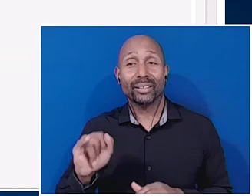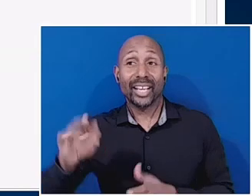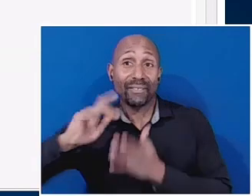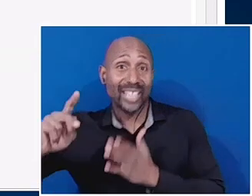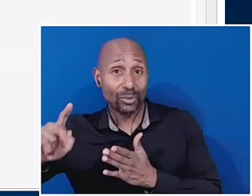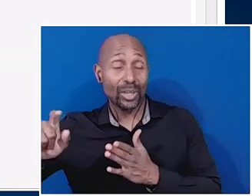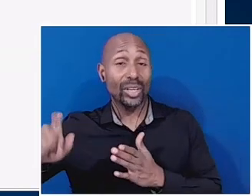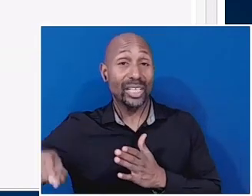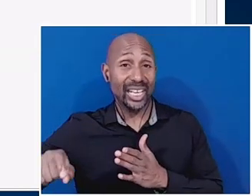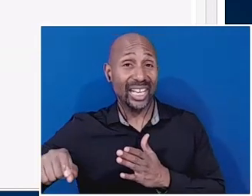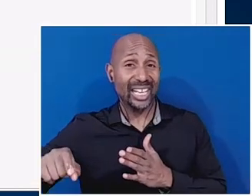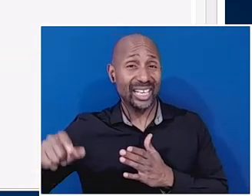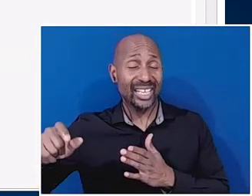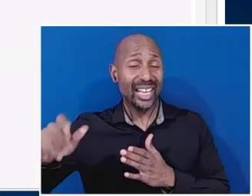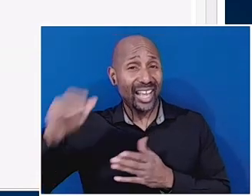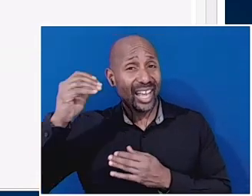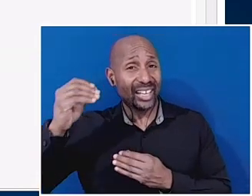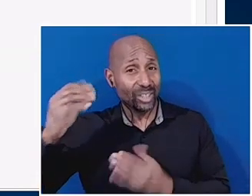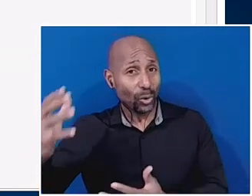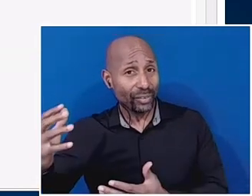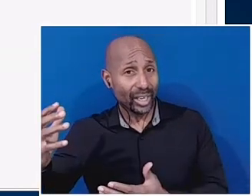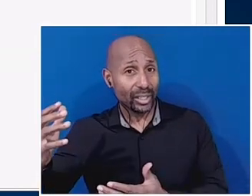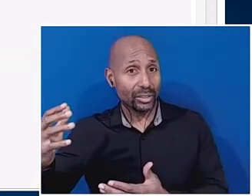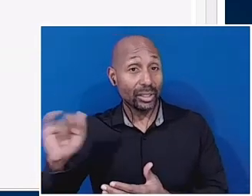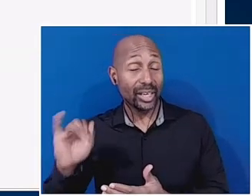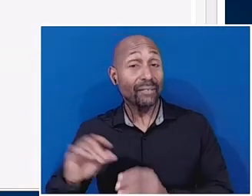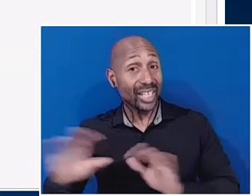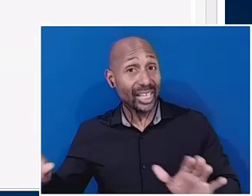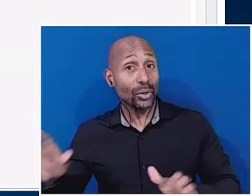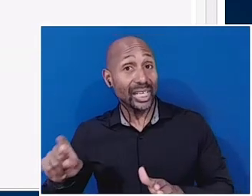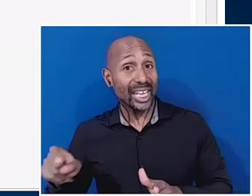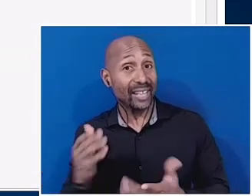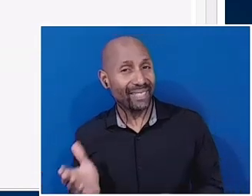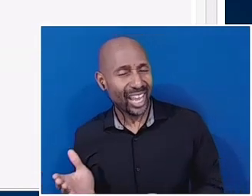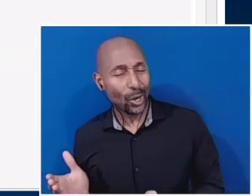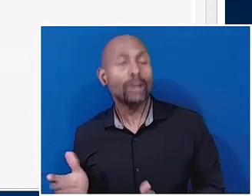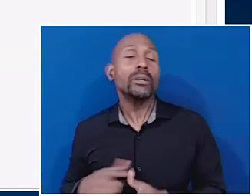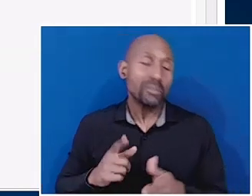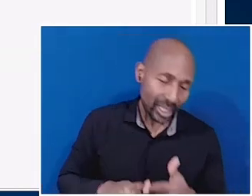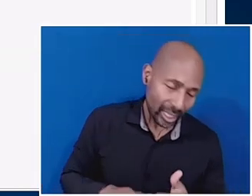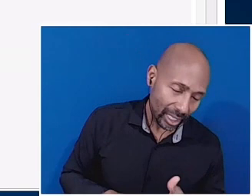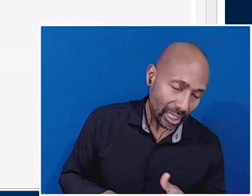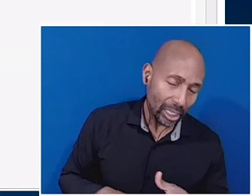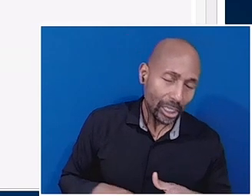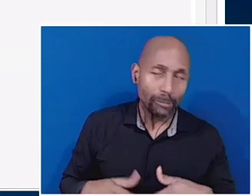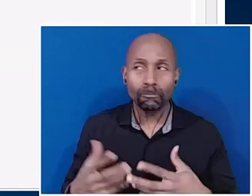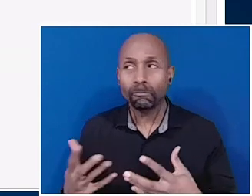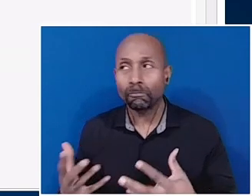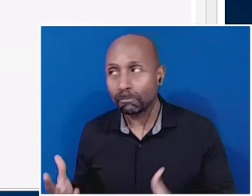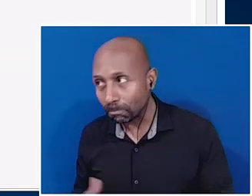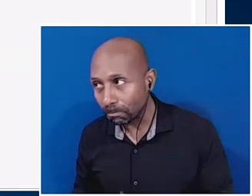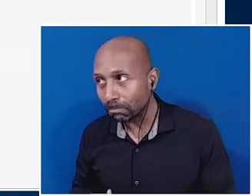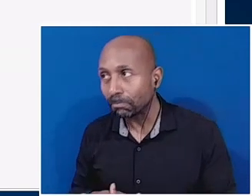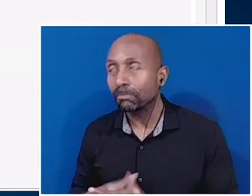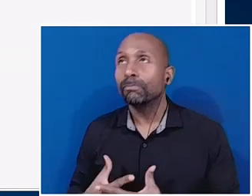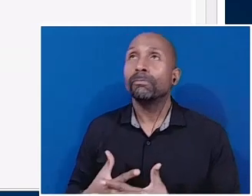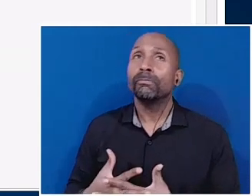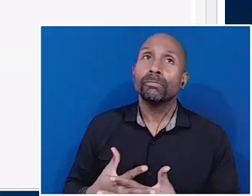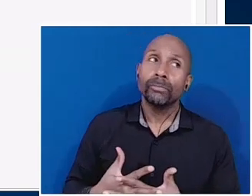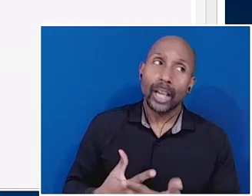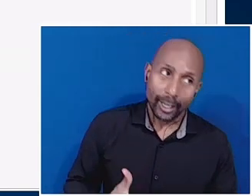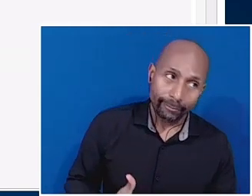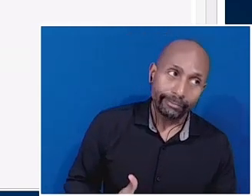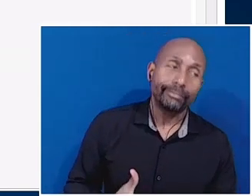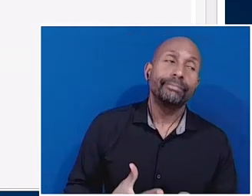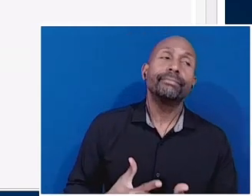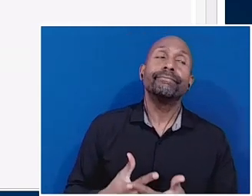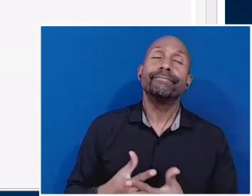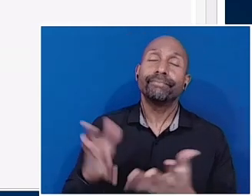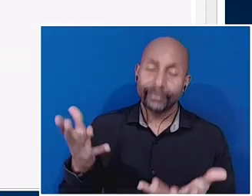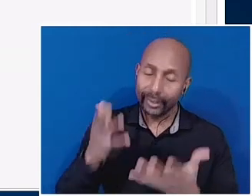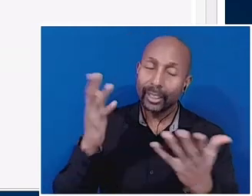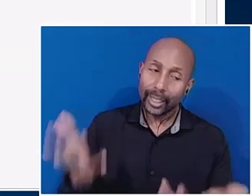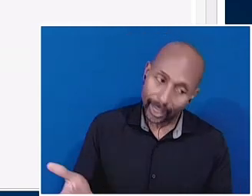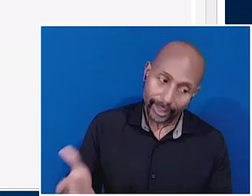for it. It's, you know, so